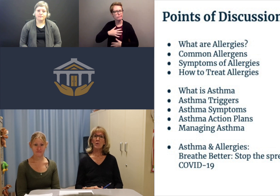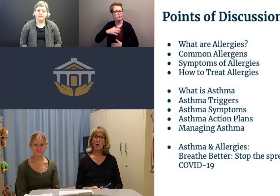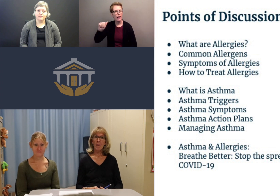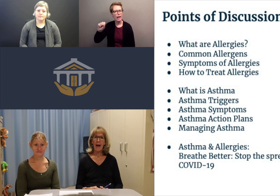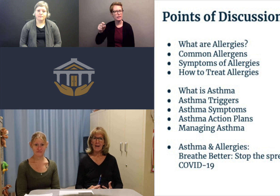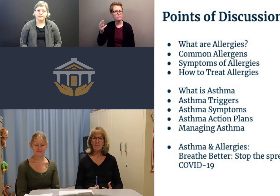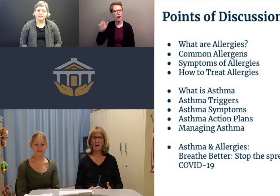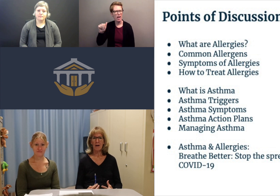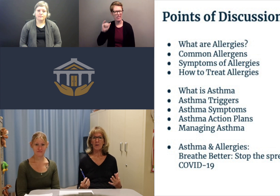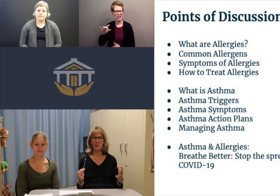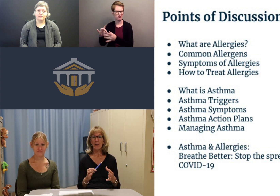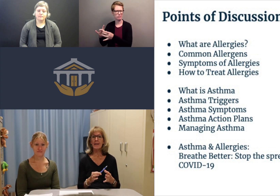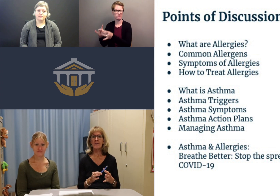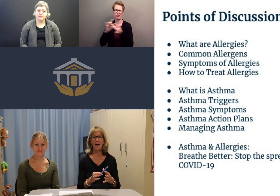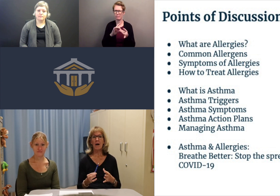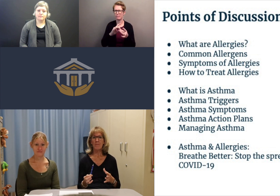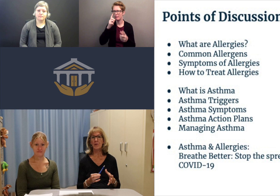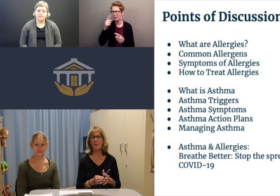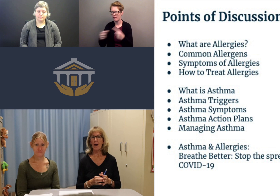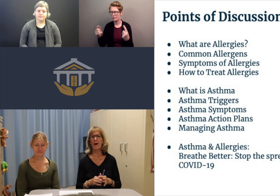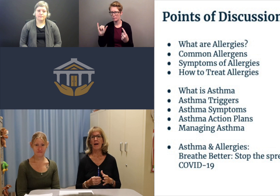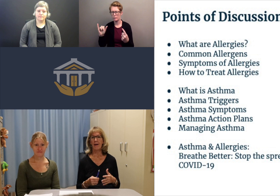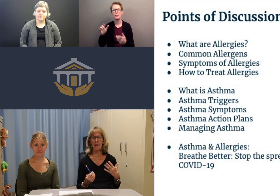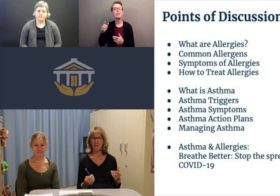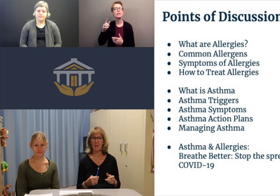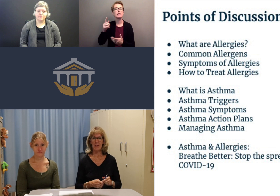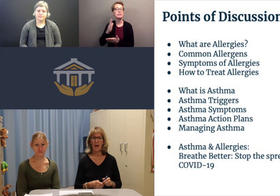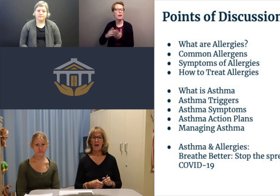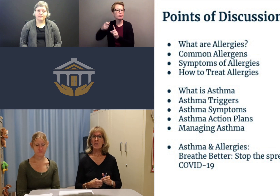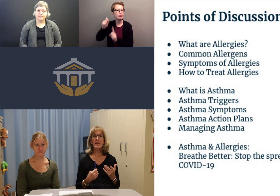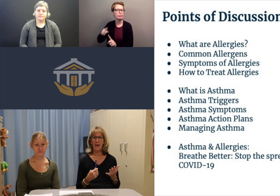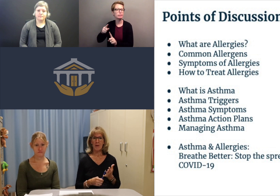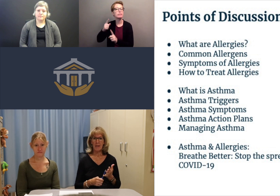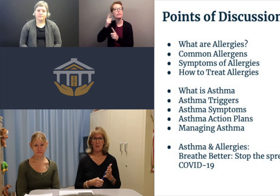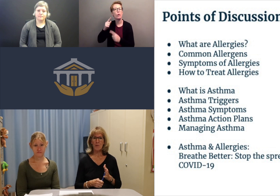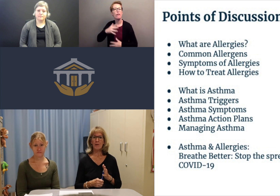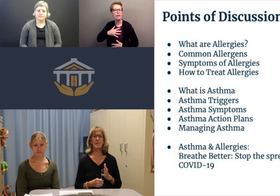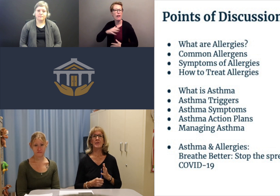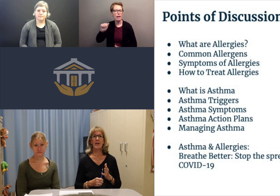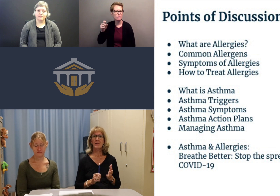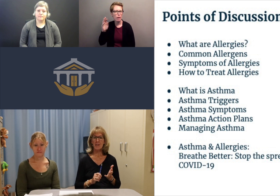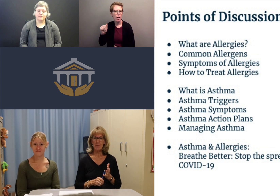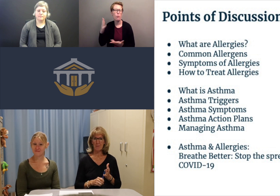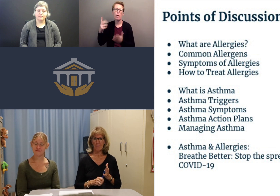talk about asthma which is related to allergies. Some of the asthma triggers and the symptoms of